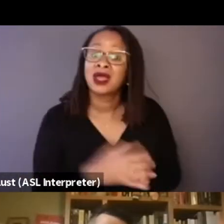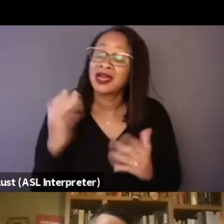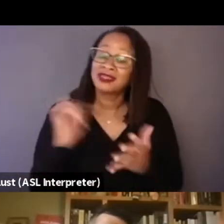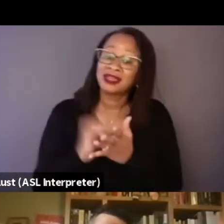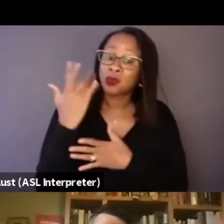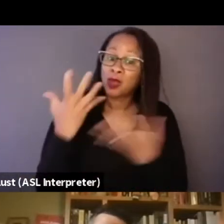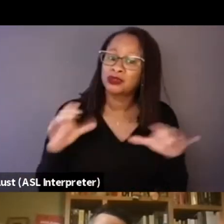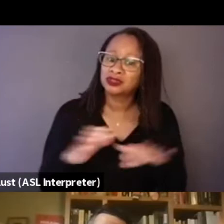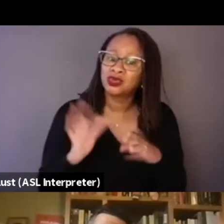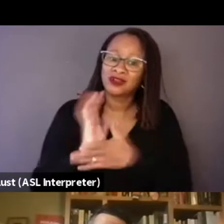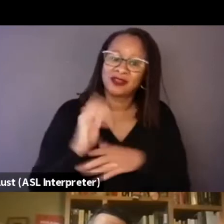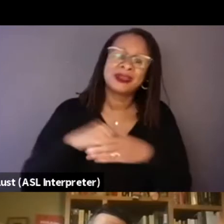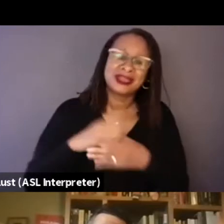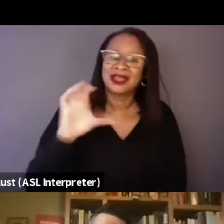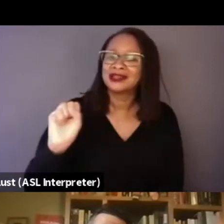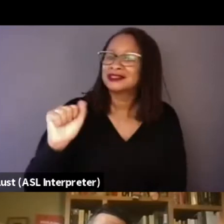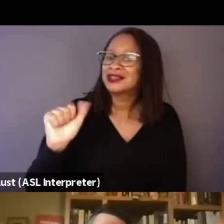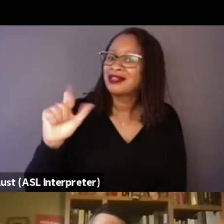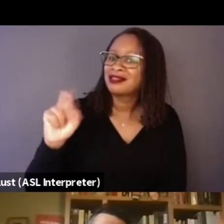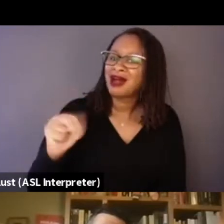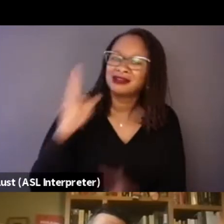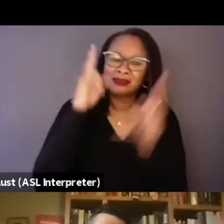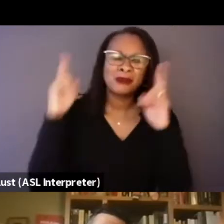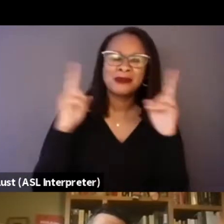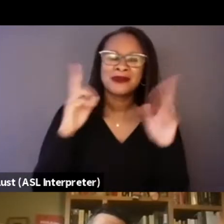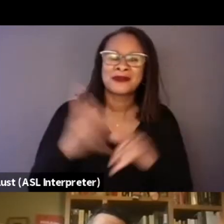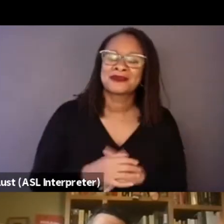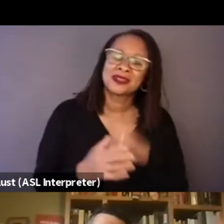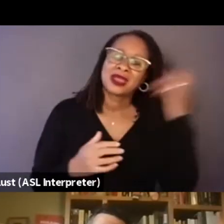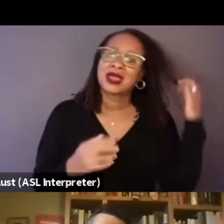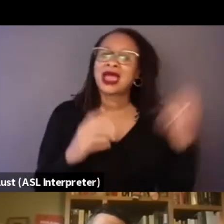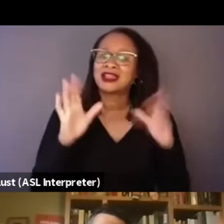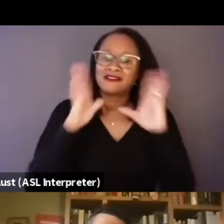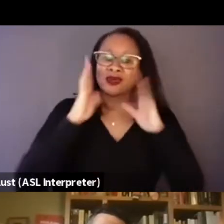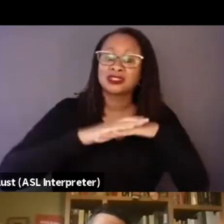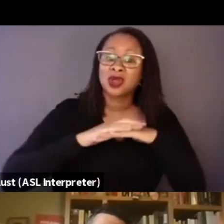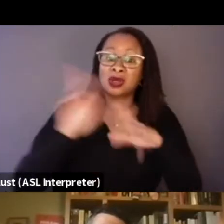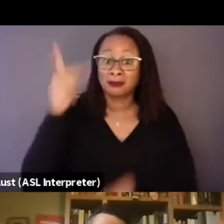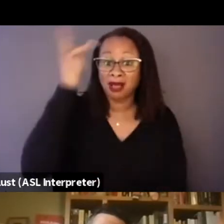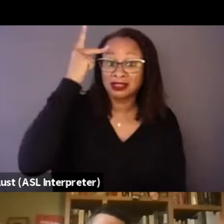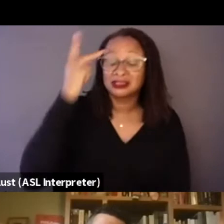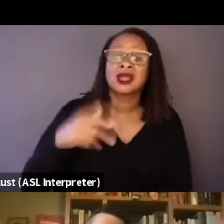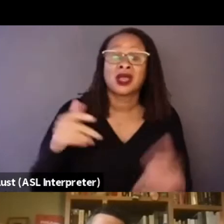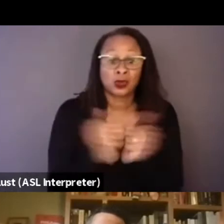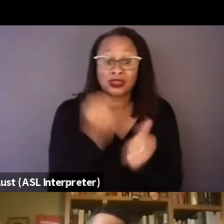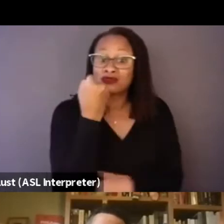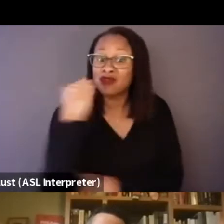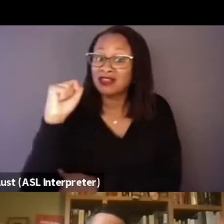I wanted to do something about the politics and with the revolution and everything that was going on, it was just the perfect timing